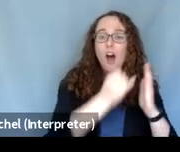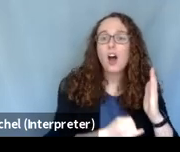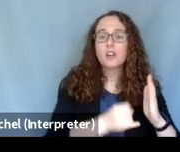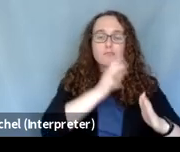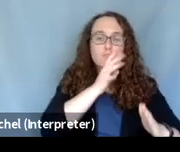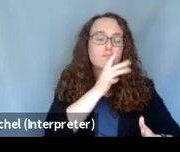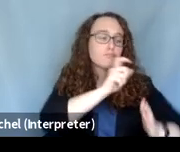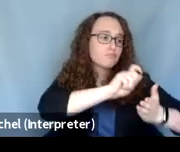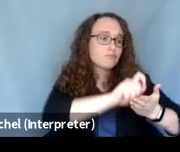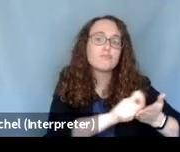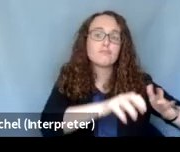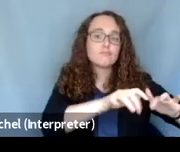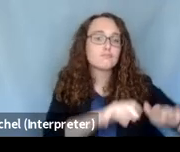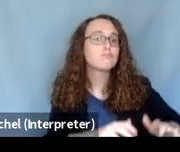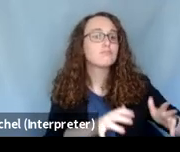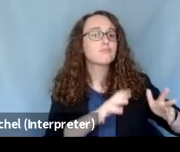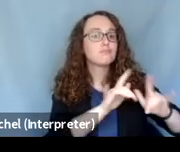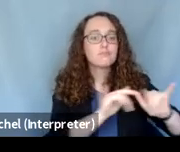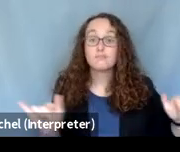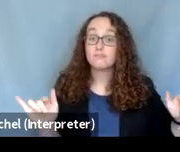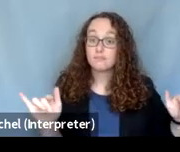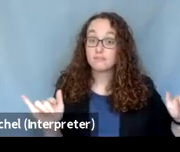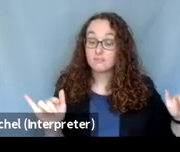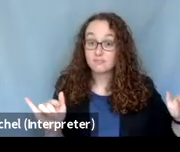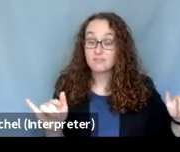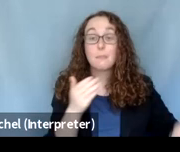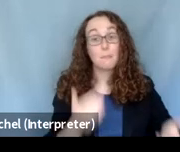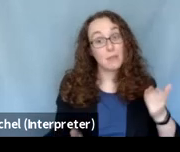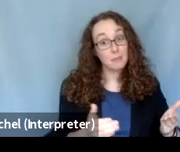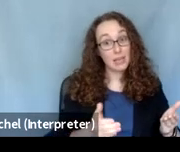you may be interested in majors that fall under that pathway.